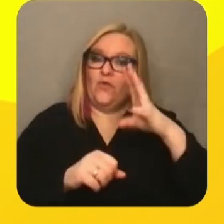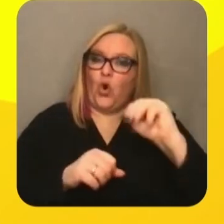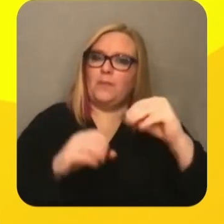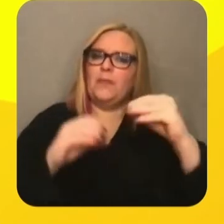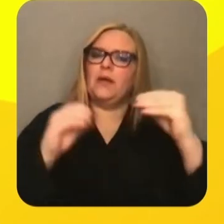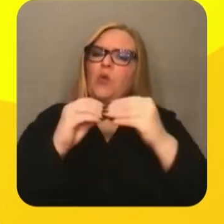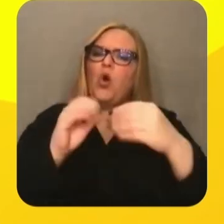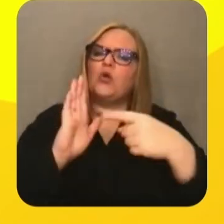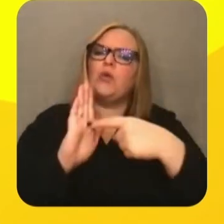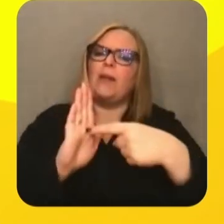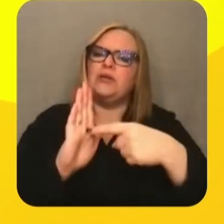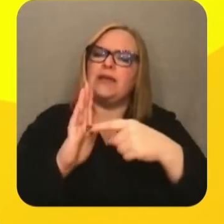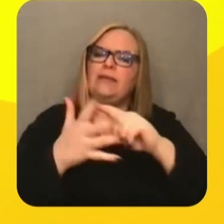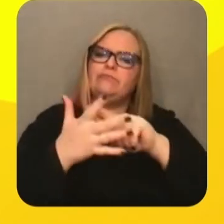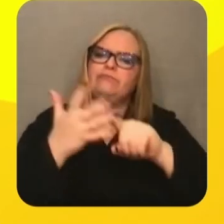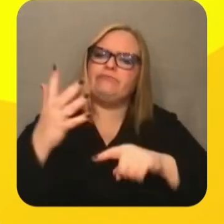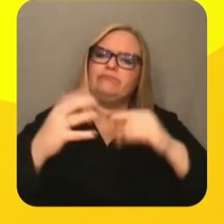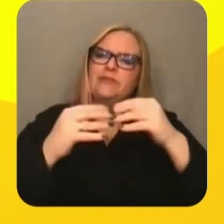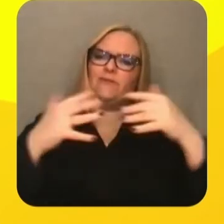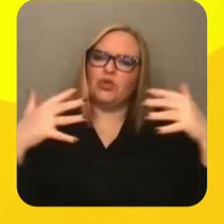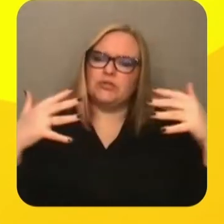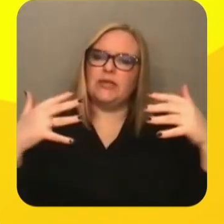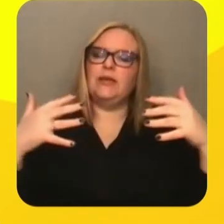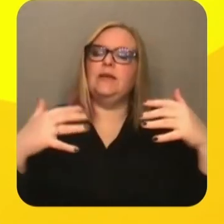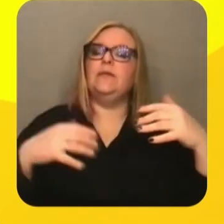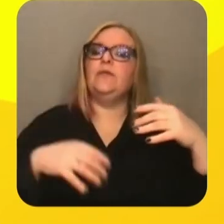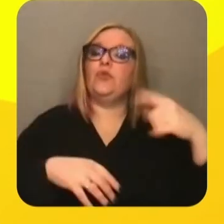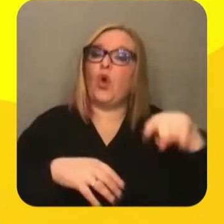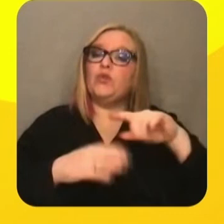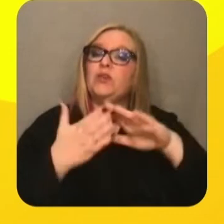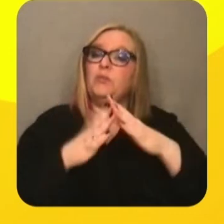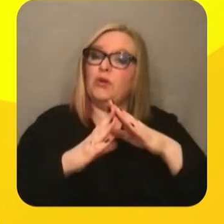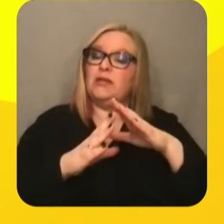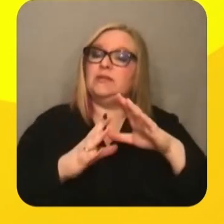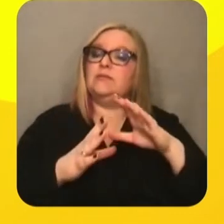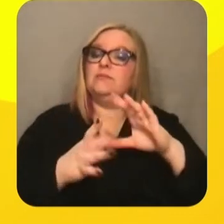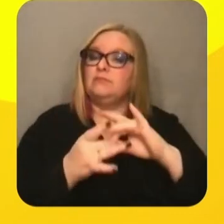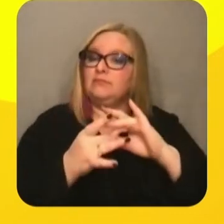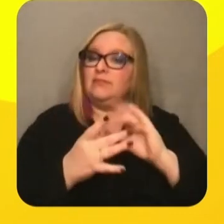these different communities to our customers. I'll give you an example.